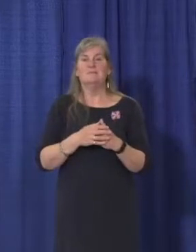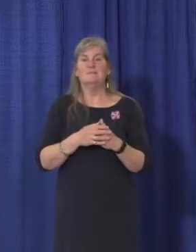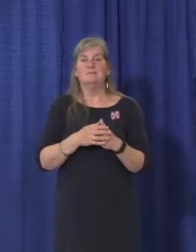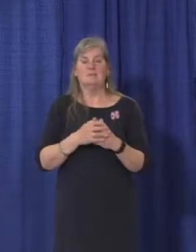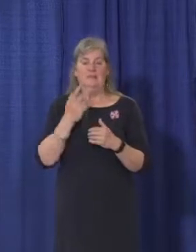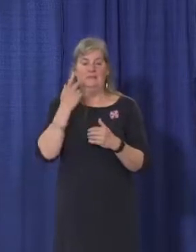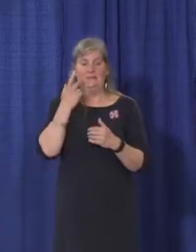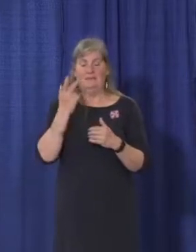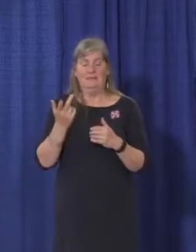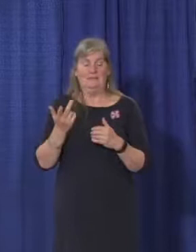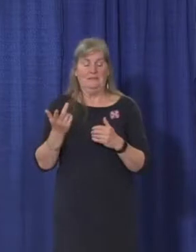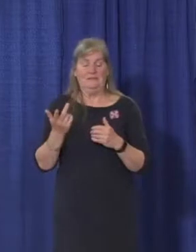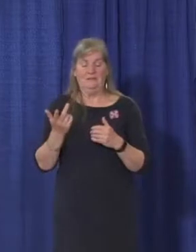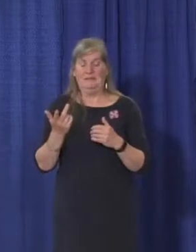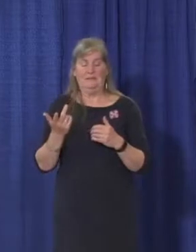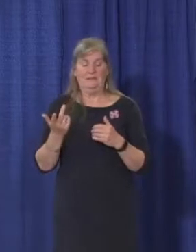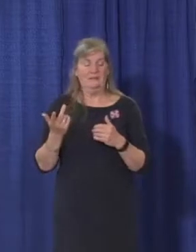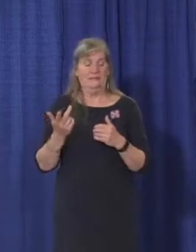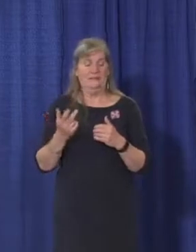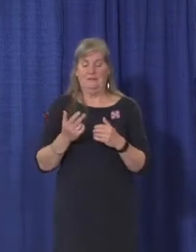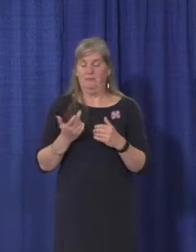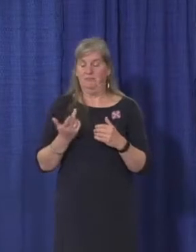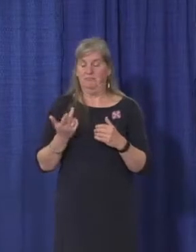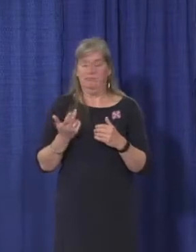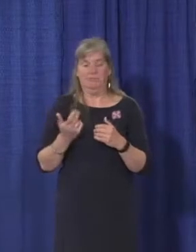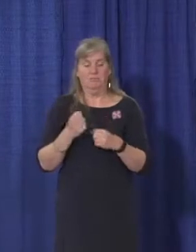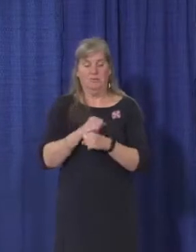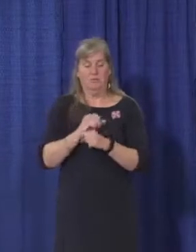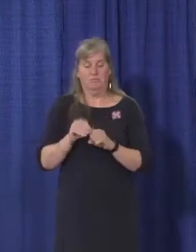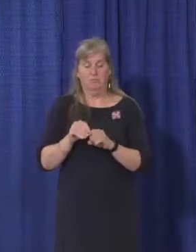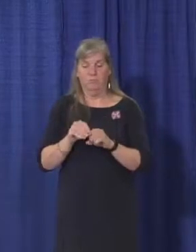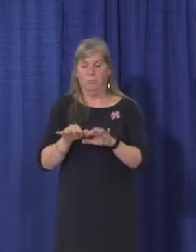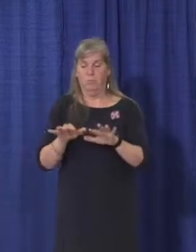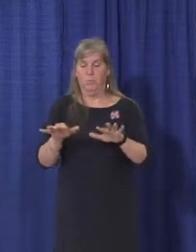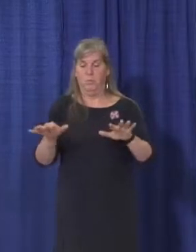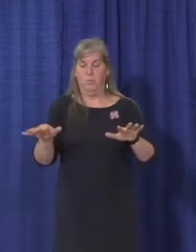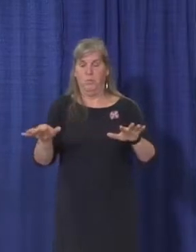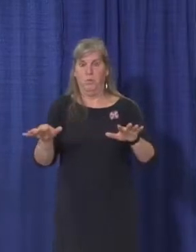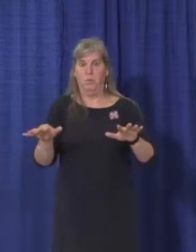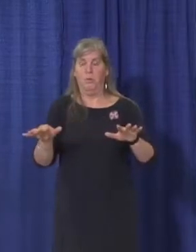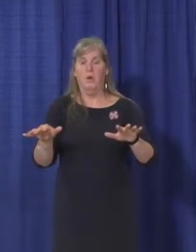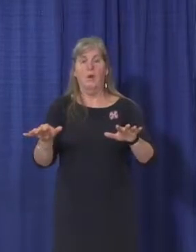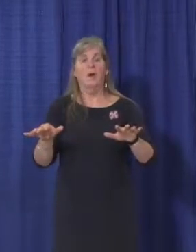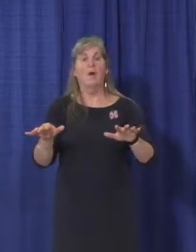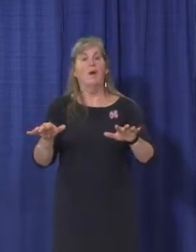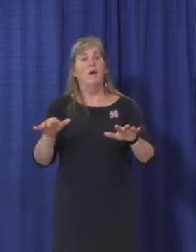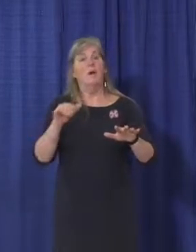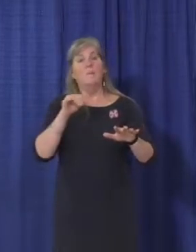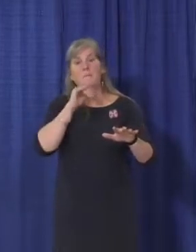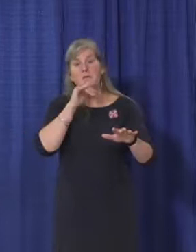so widespread, but without overwhelming anyone place